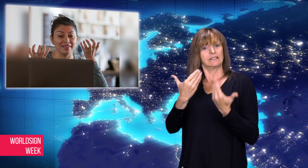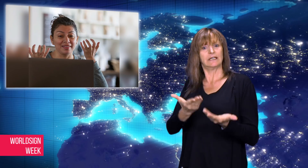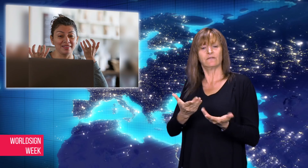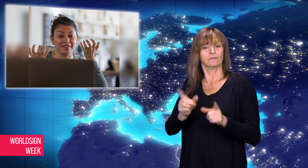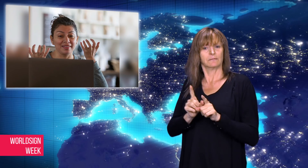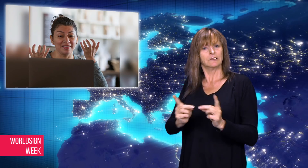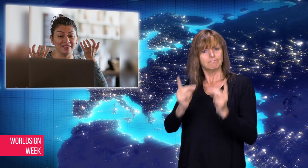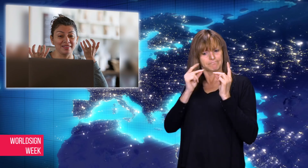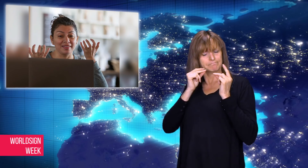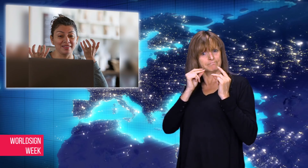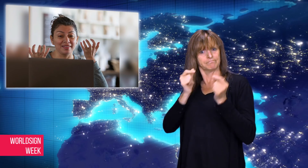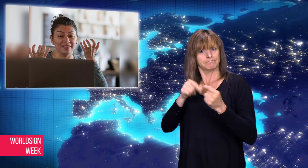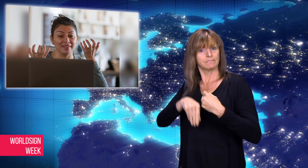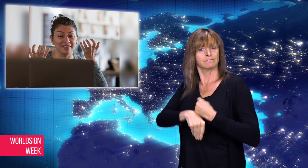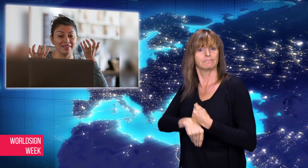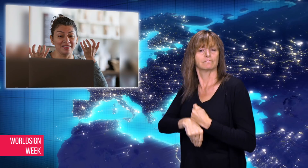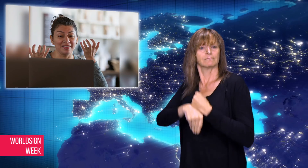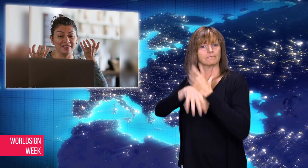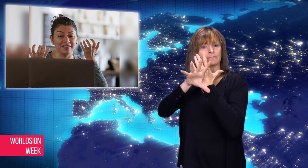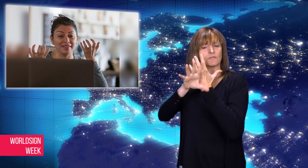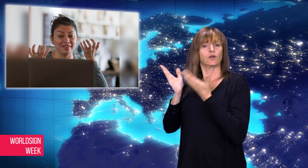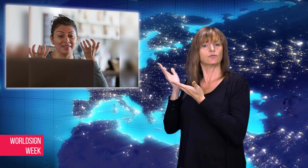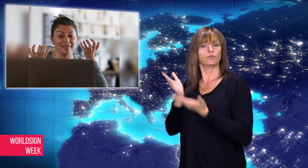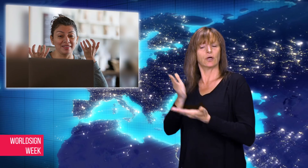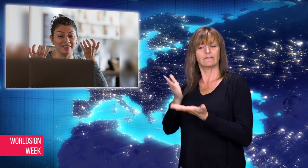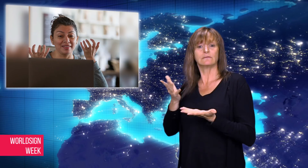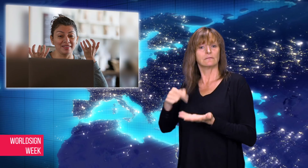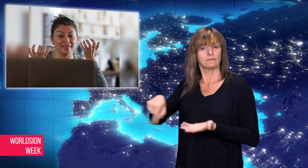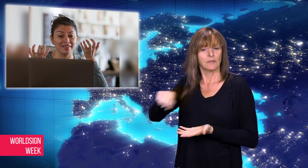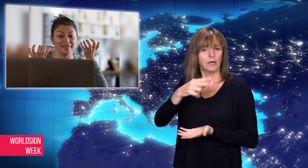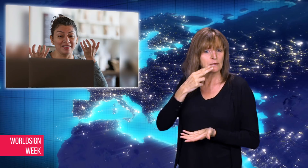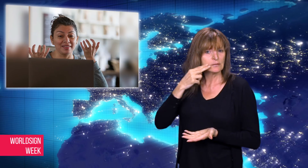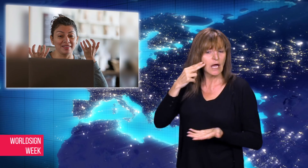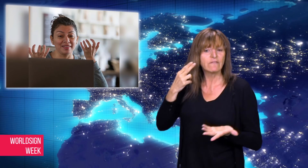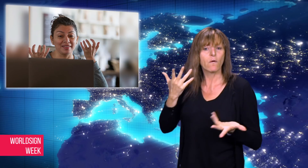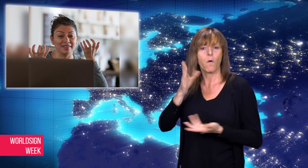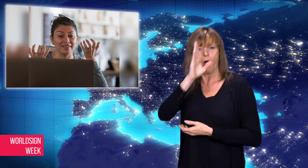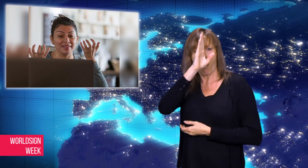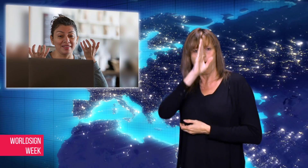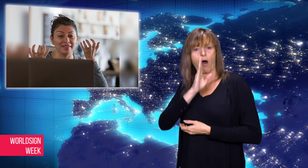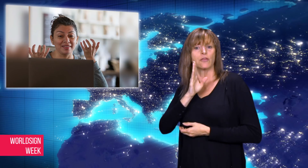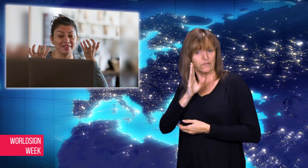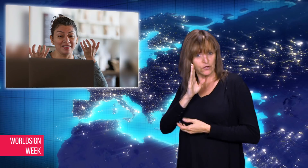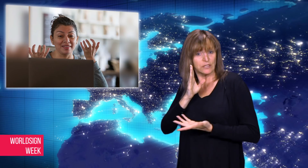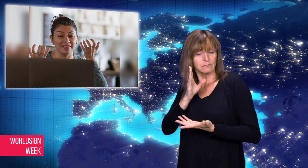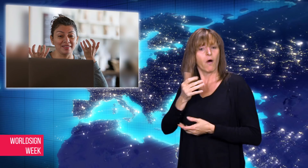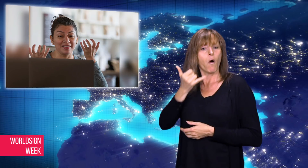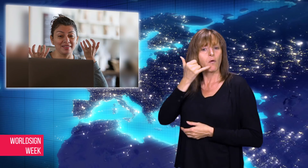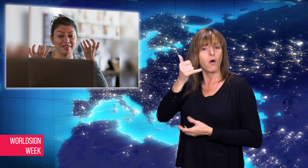provide instant video chat services